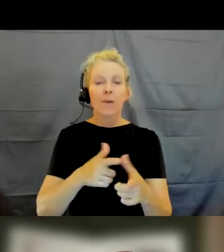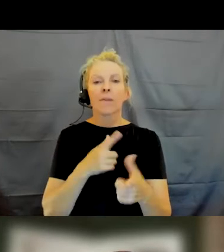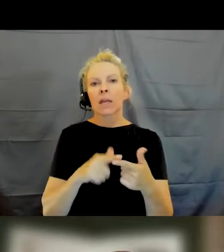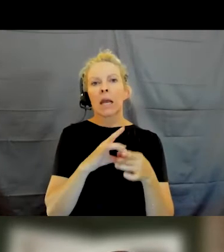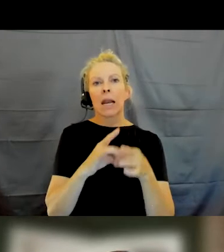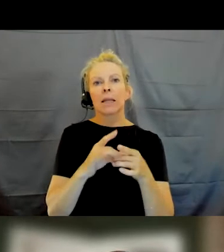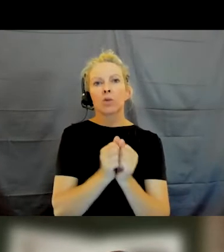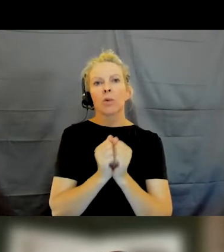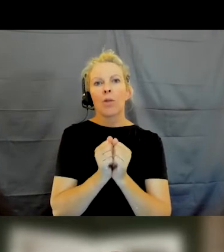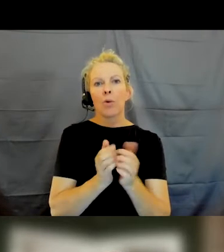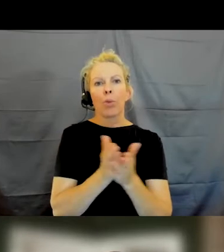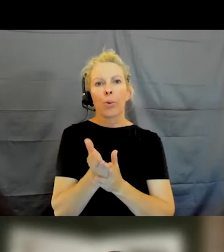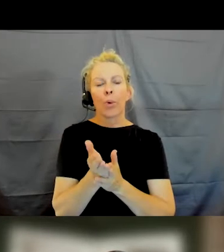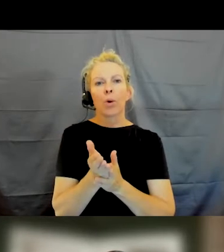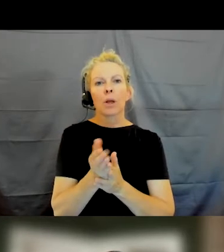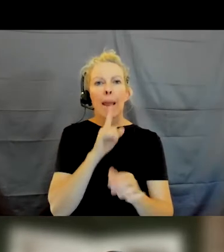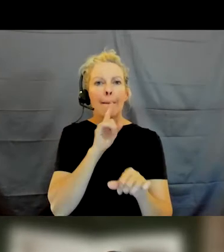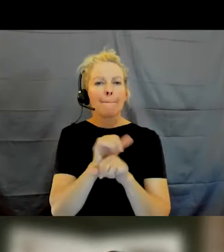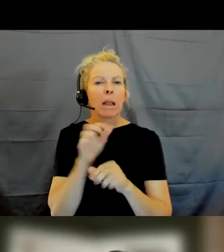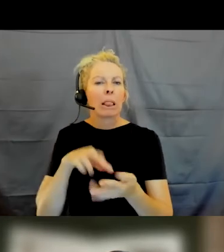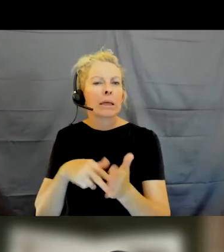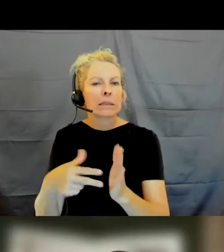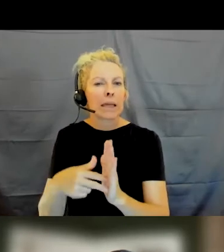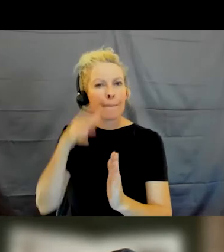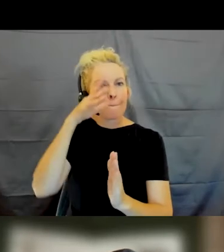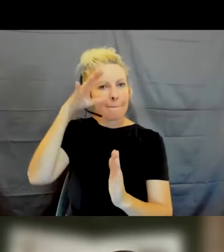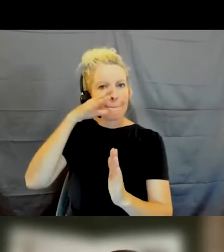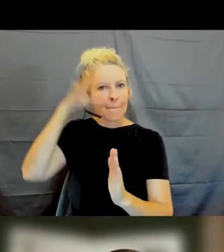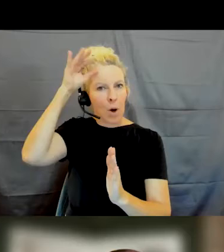implicit parent-child relationship. Again, this is a little easier to implement, maybe a little